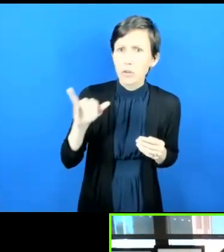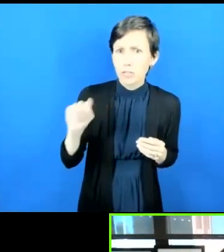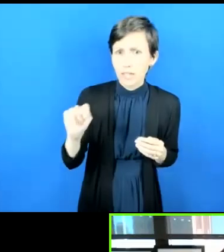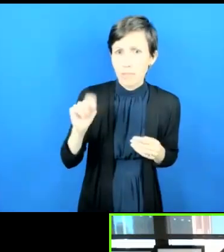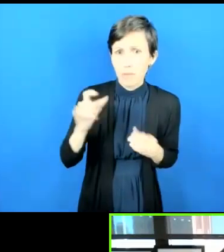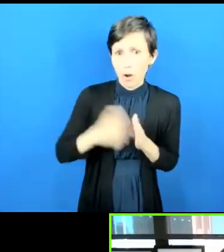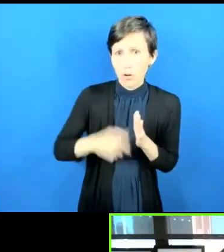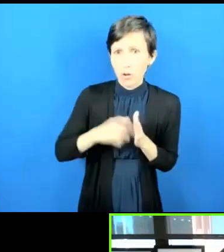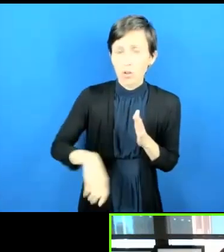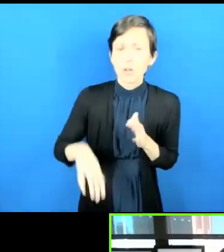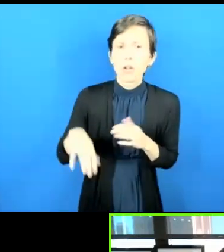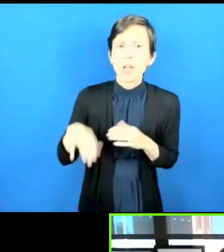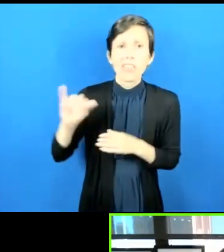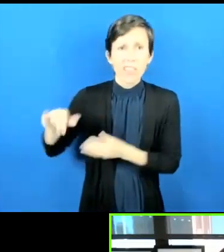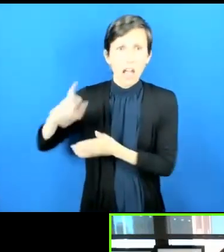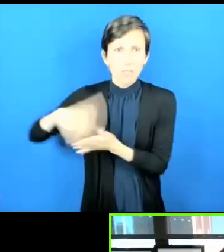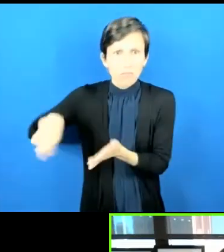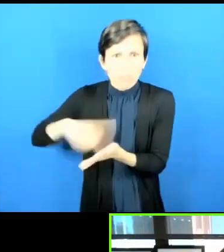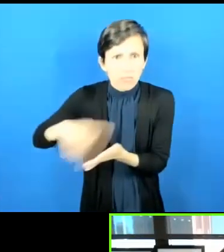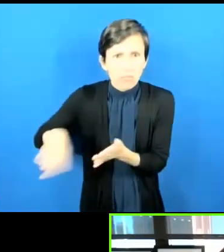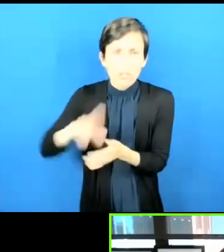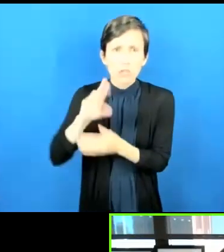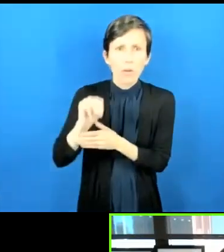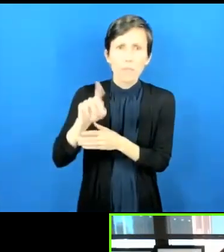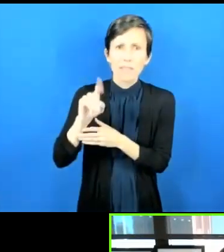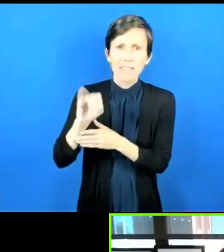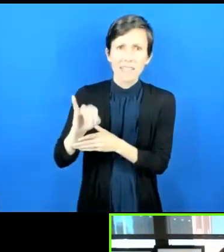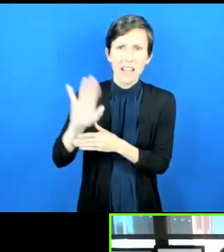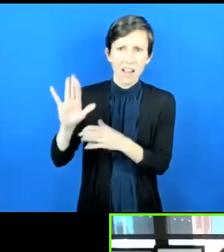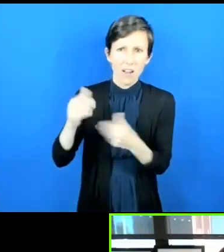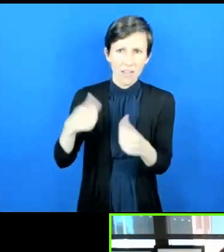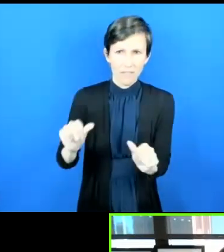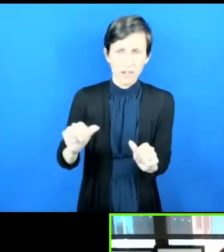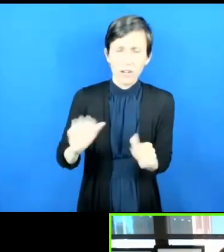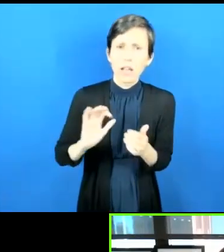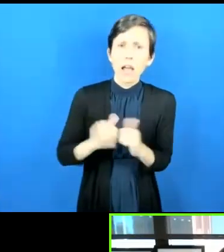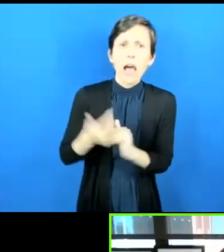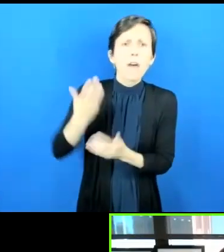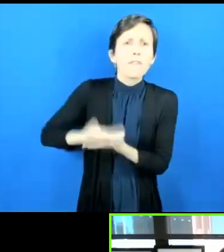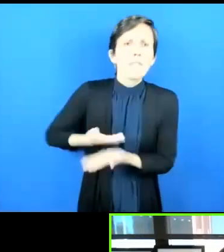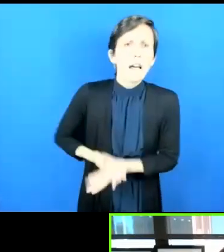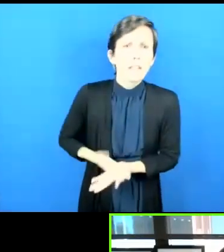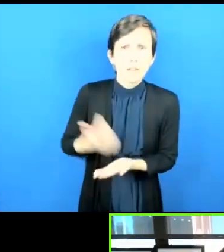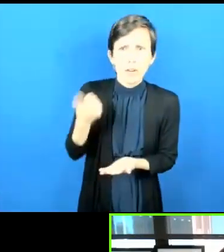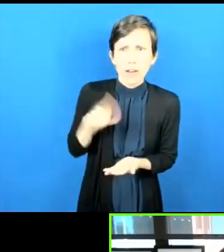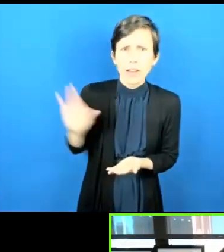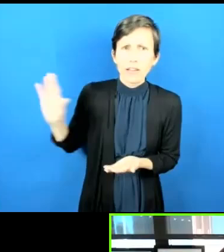disparaging u ofs DI efforts. How valid are any of the concerns raised,